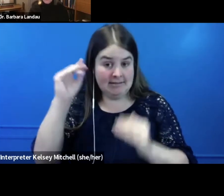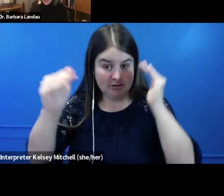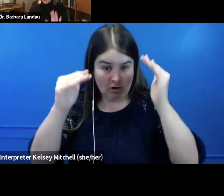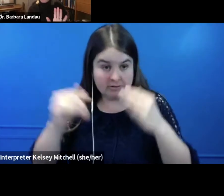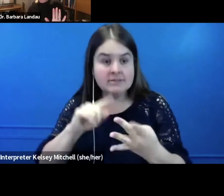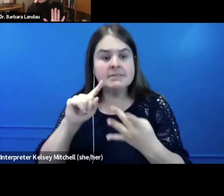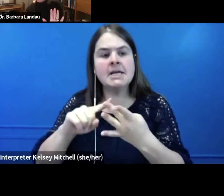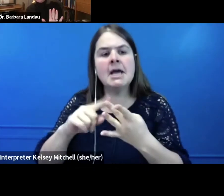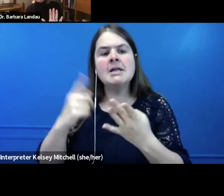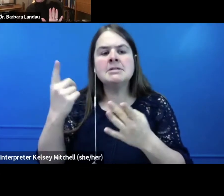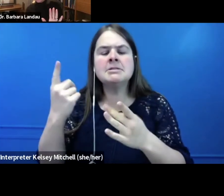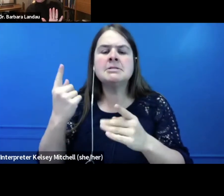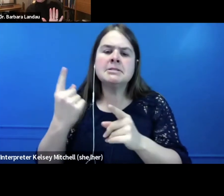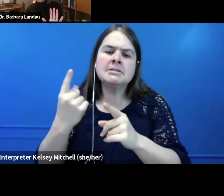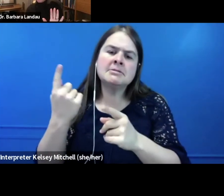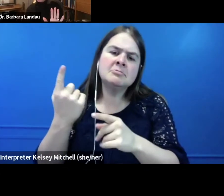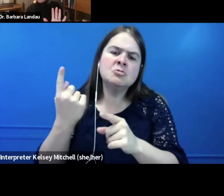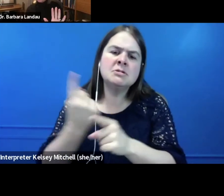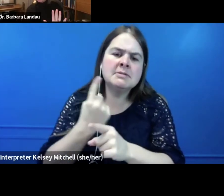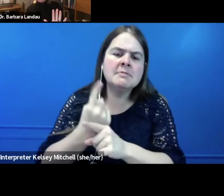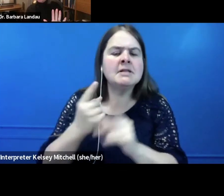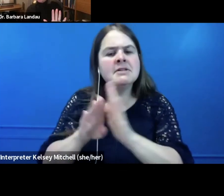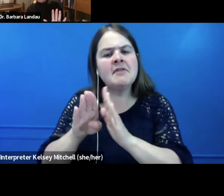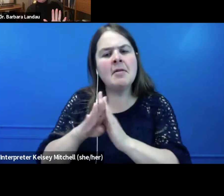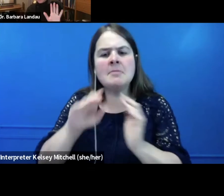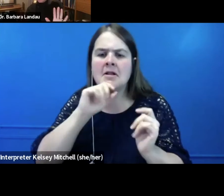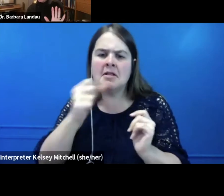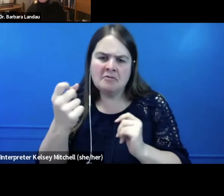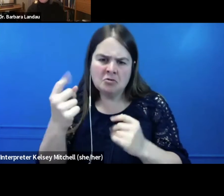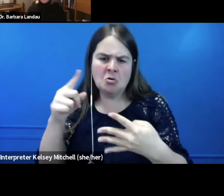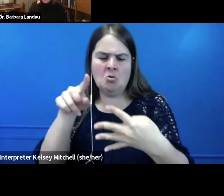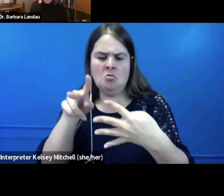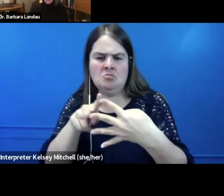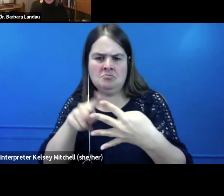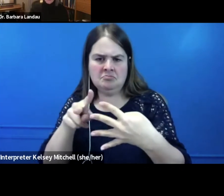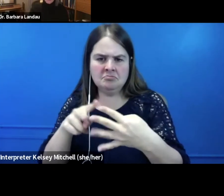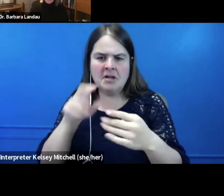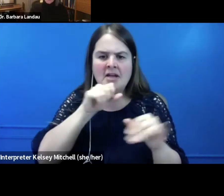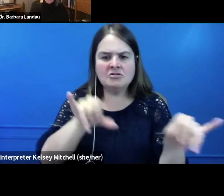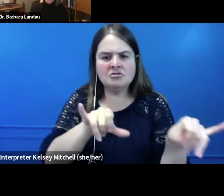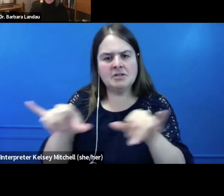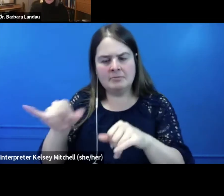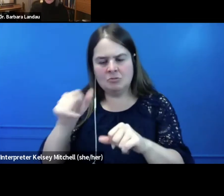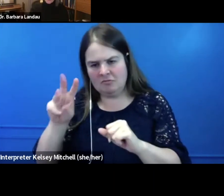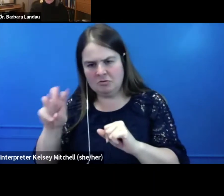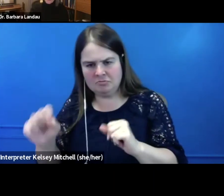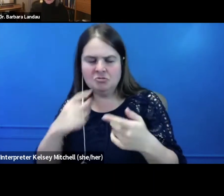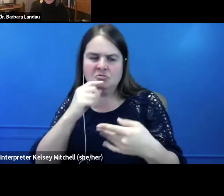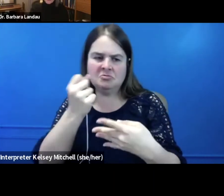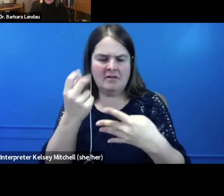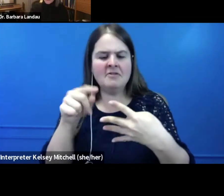they're still 90 correct and above they're still doing very very well